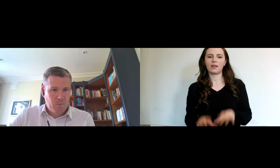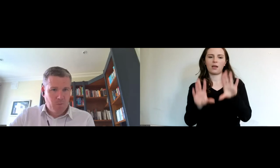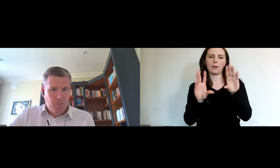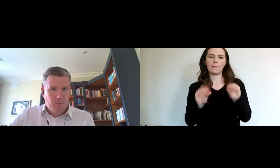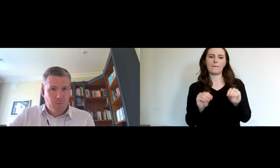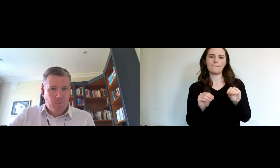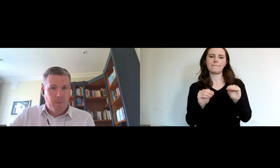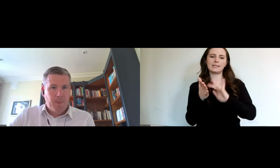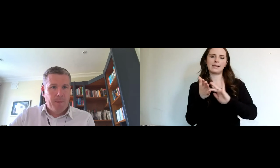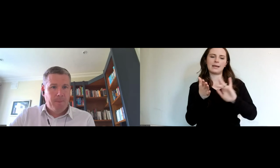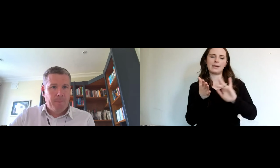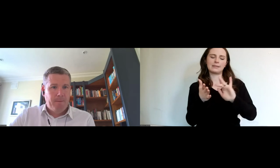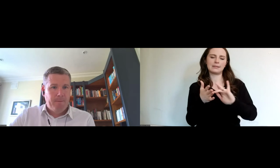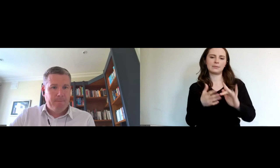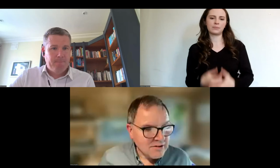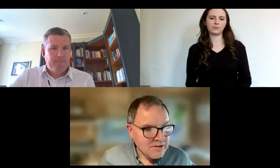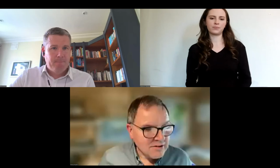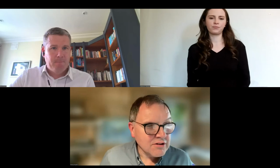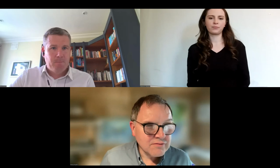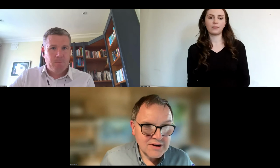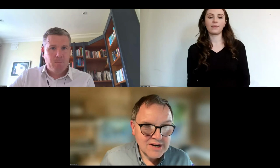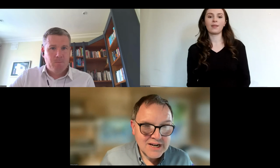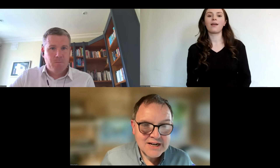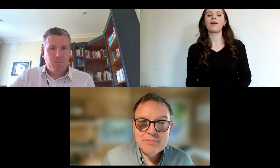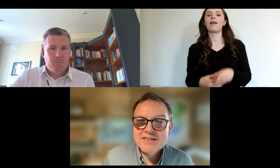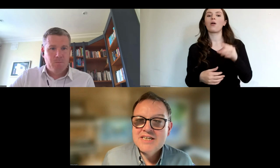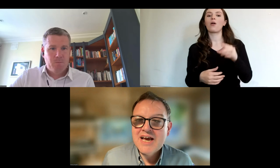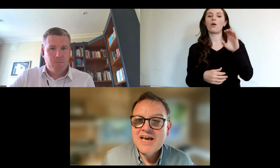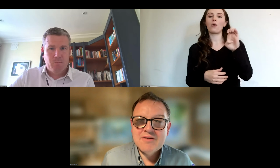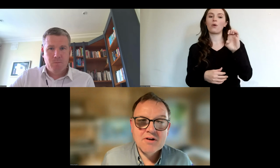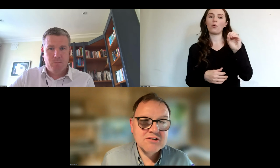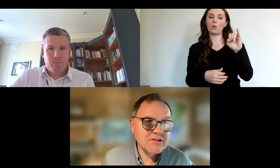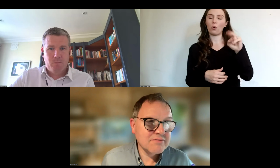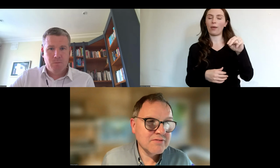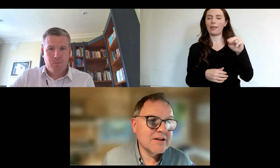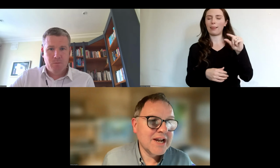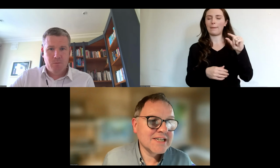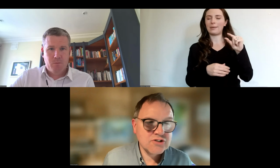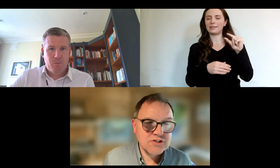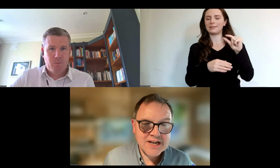I did deliberately let Eoin talk over a little bit, or talk on for a little bit extra,